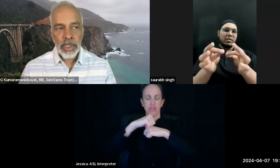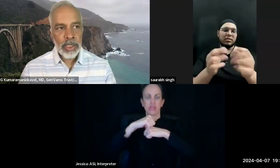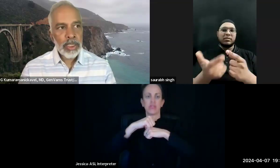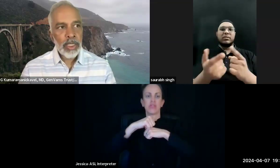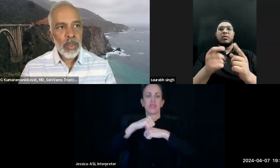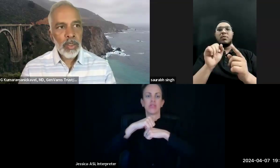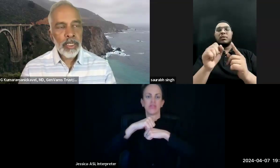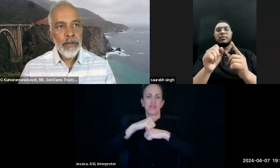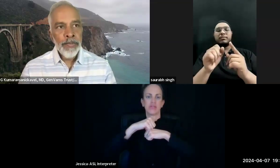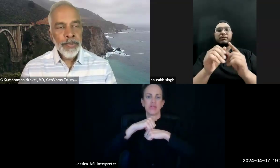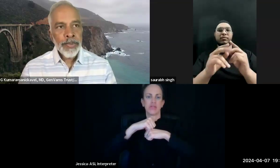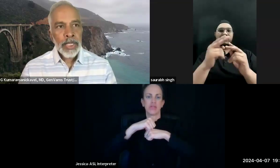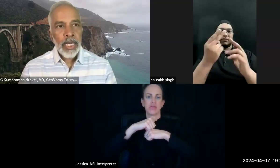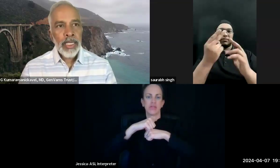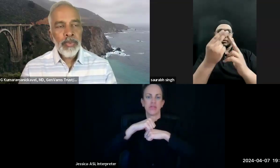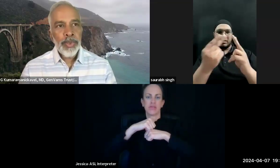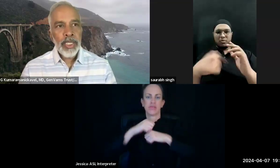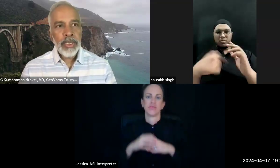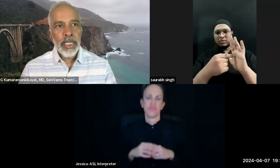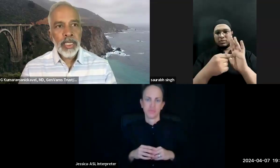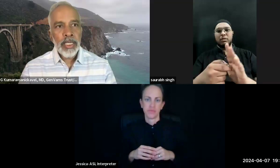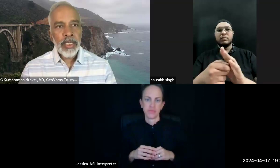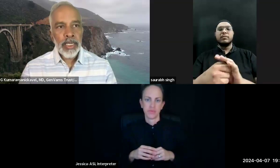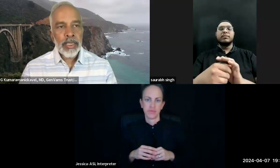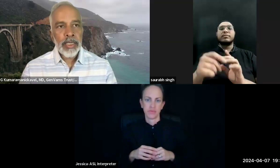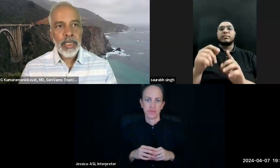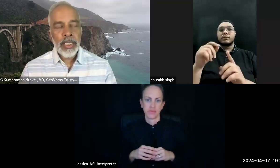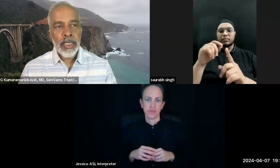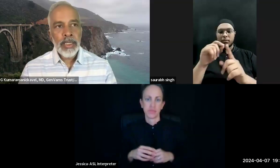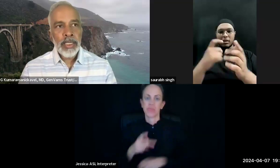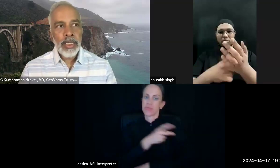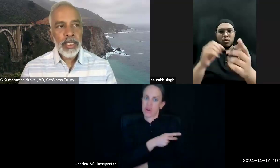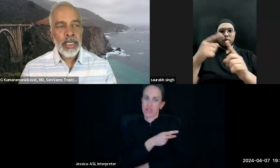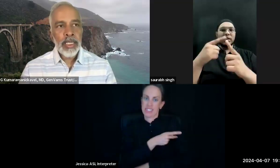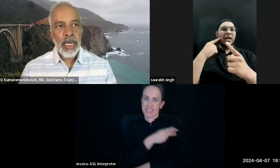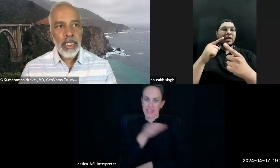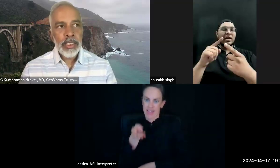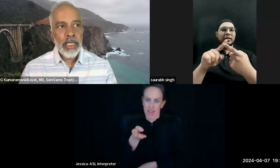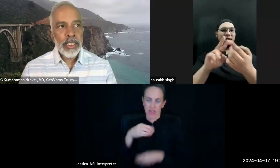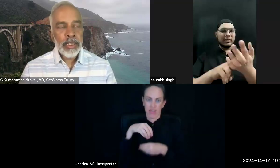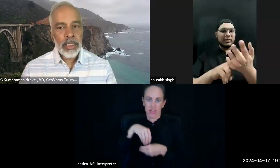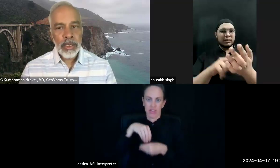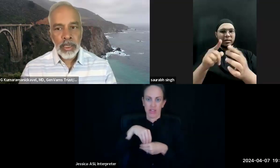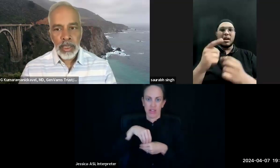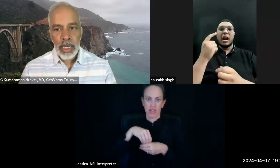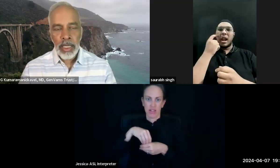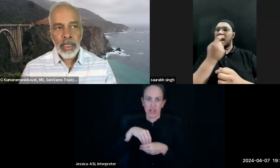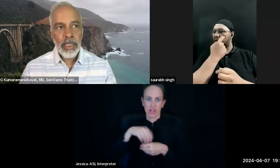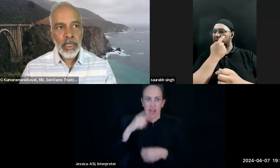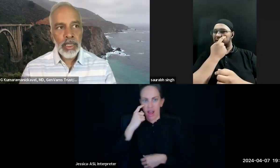which they are called. And the proteins that are there in the eye ciliary structure and the hearing